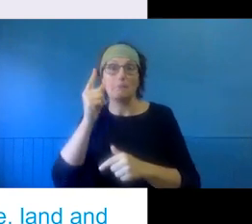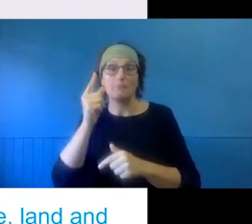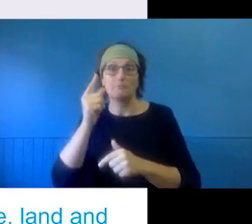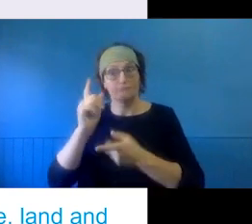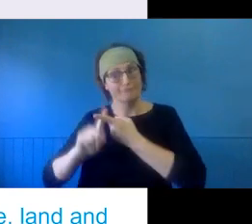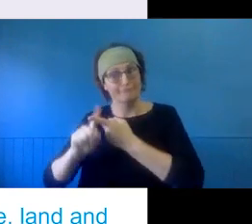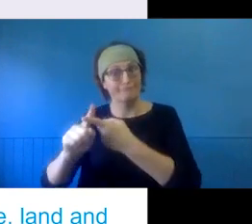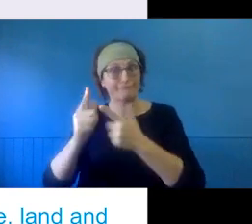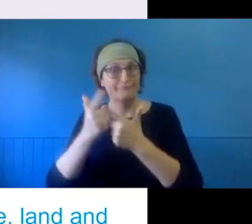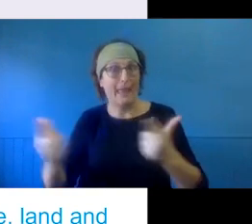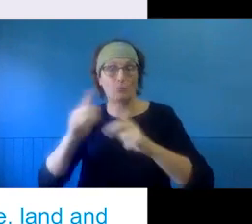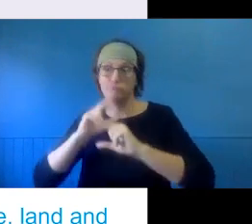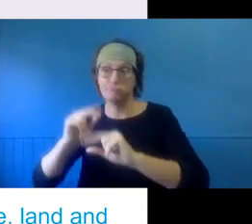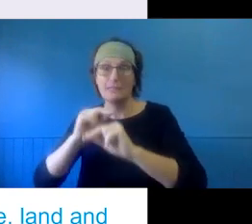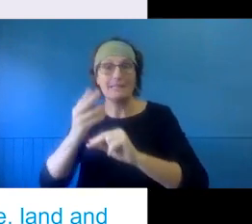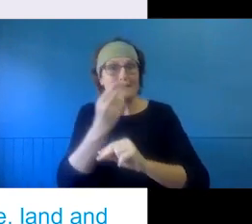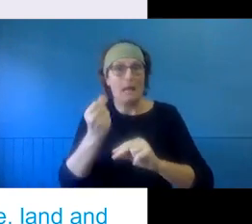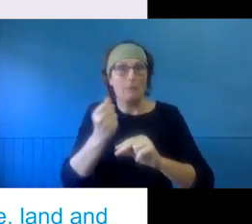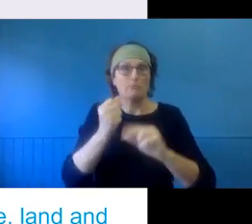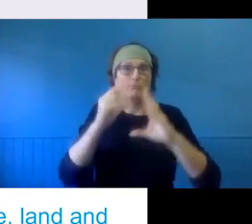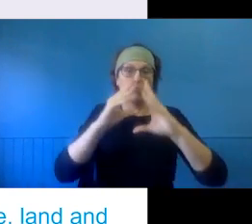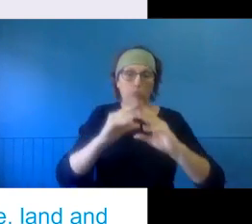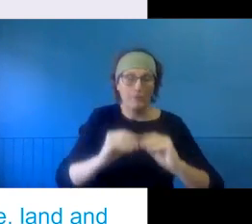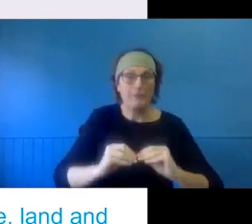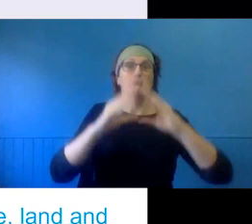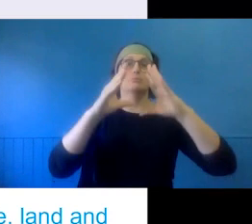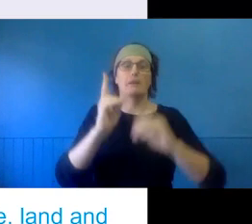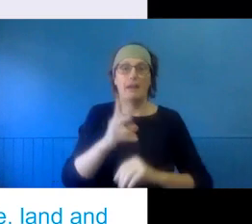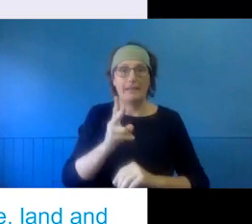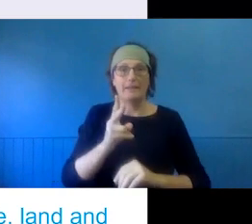revitalised and getting access to recording and linguistical works is